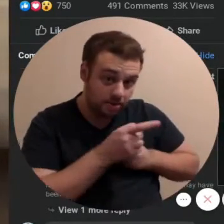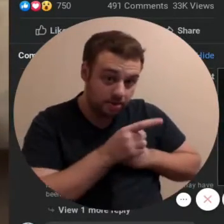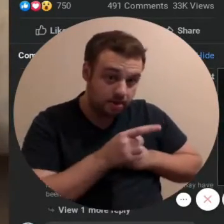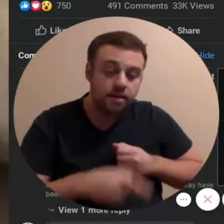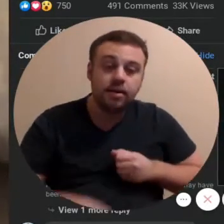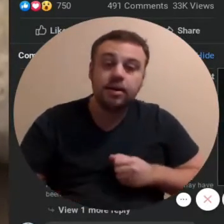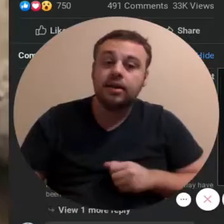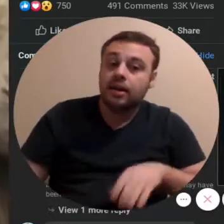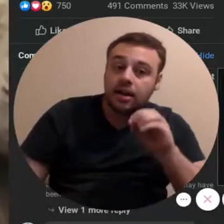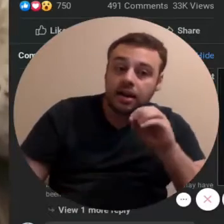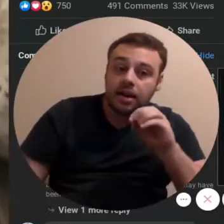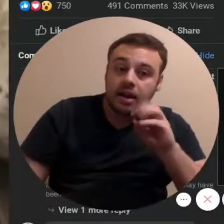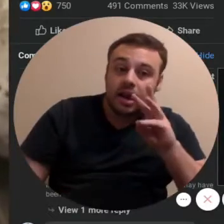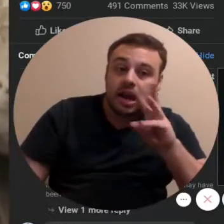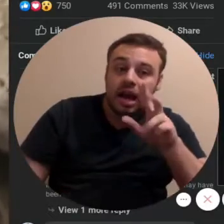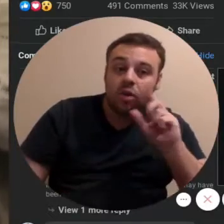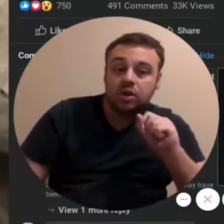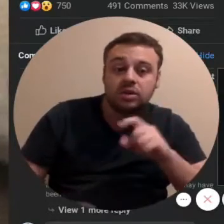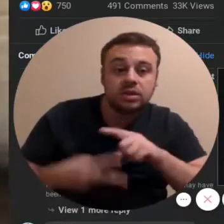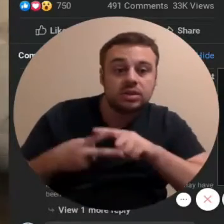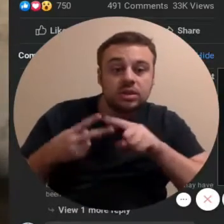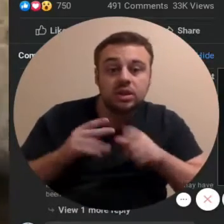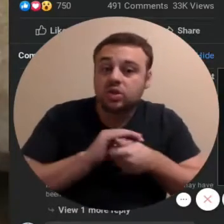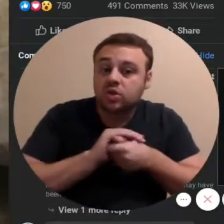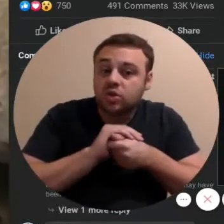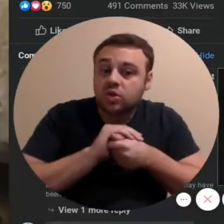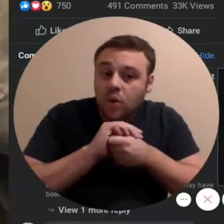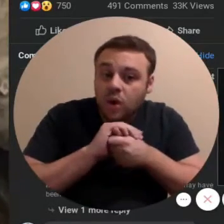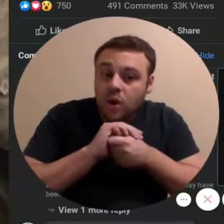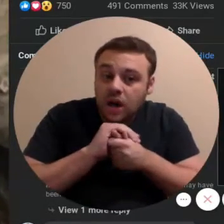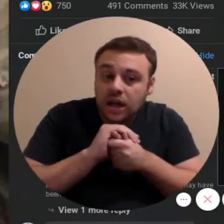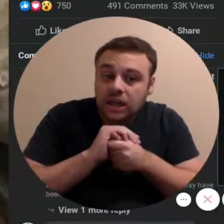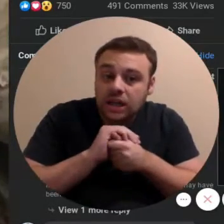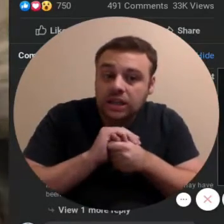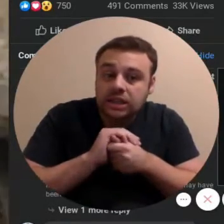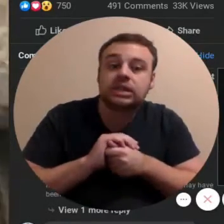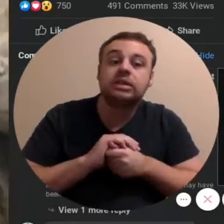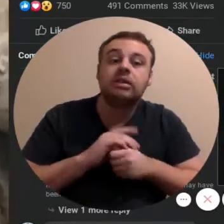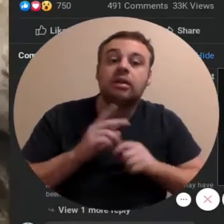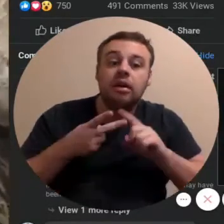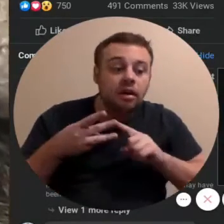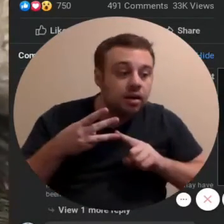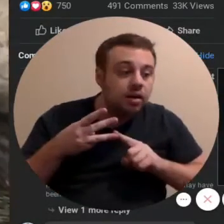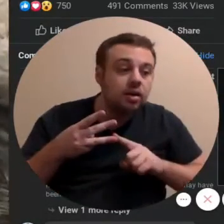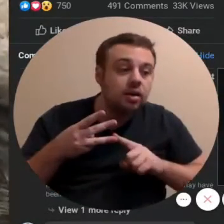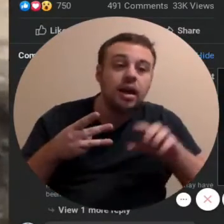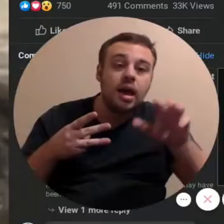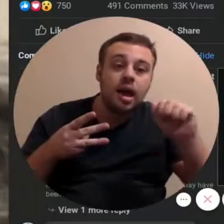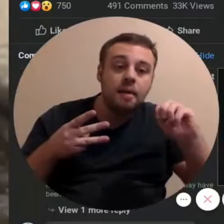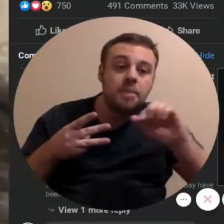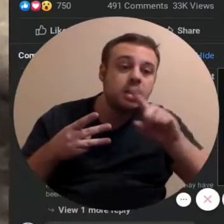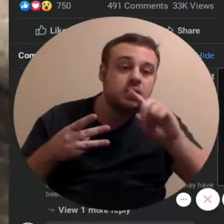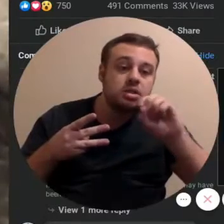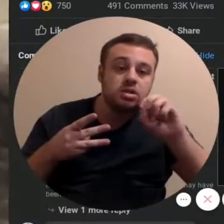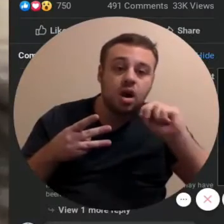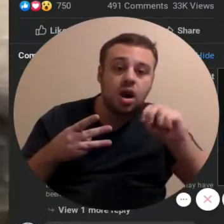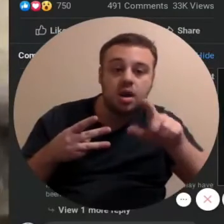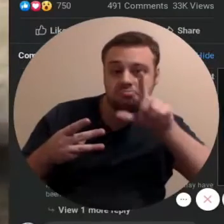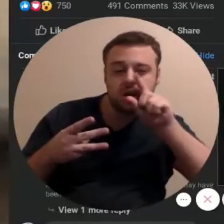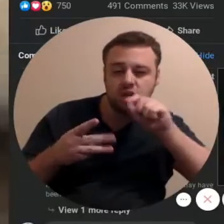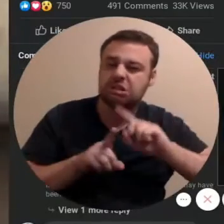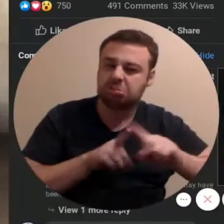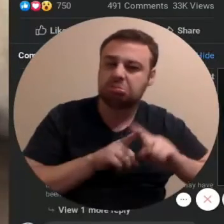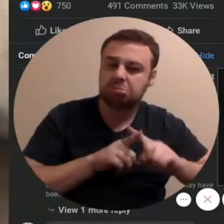birds, and tortoises and the Amazon birds. Do you mix that gross meat mixture every day?